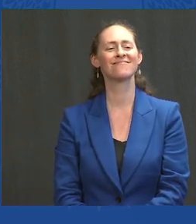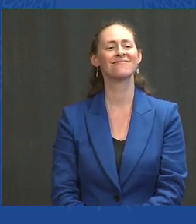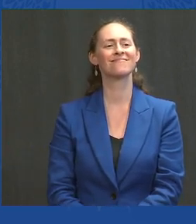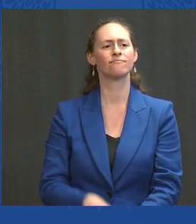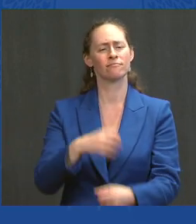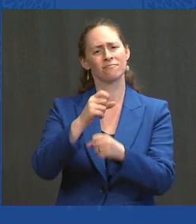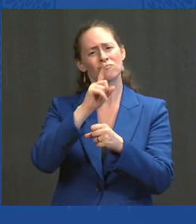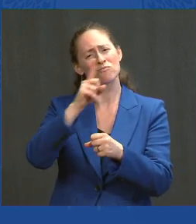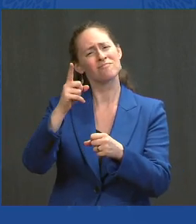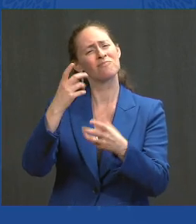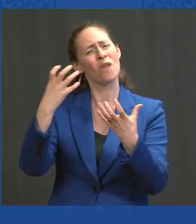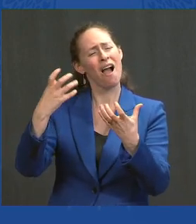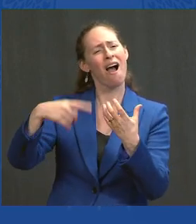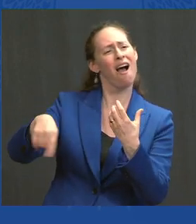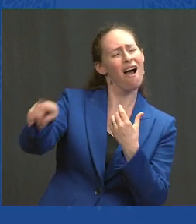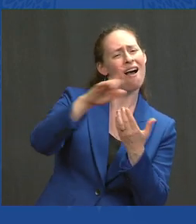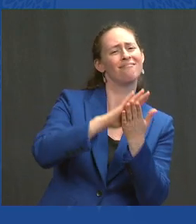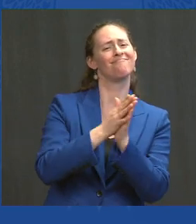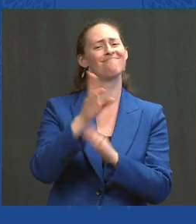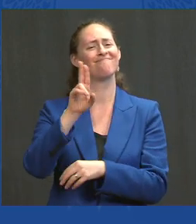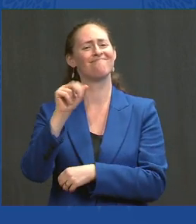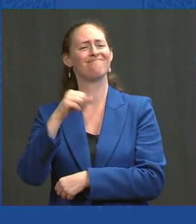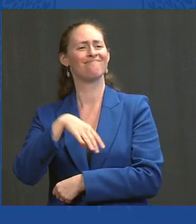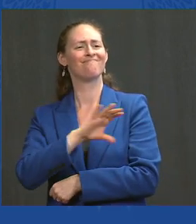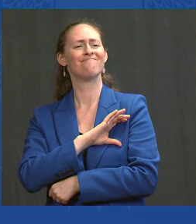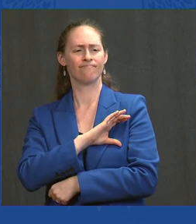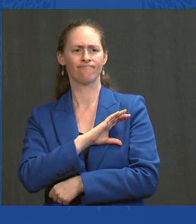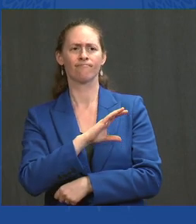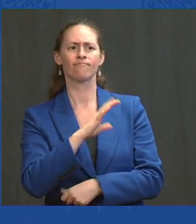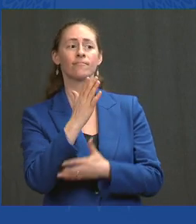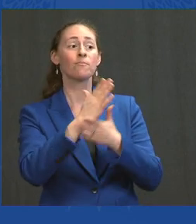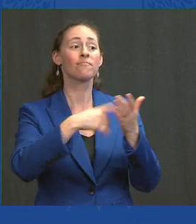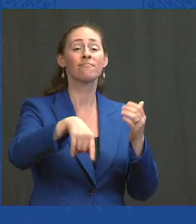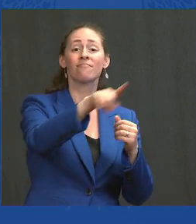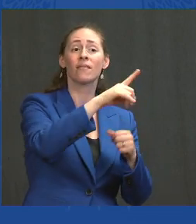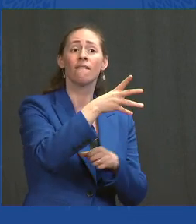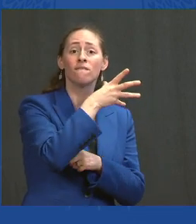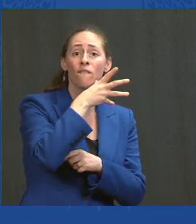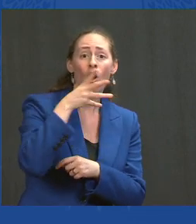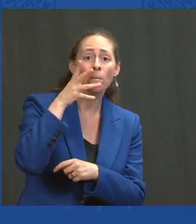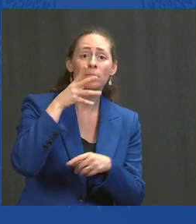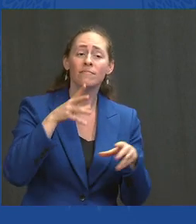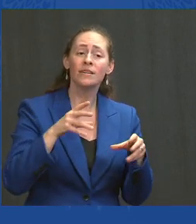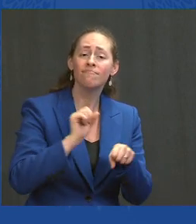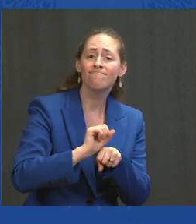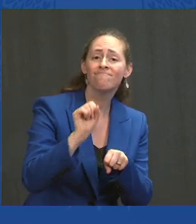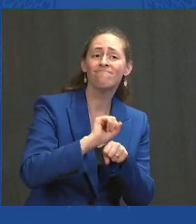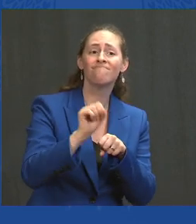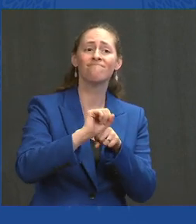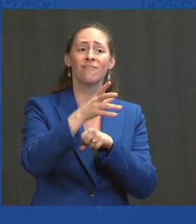and a pathway for farmworkers who are here putting food on our tables but are not citizens.